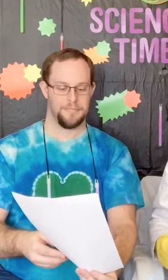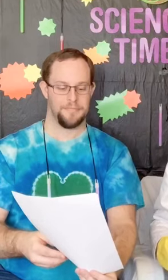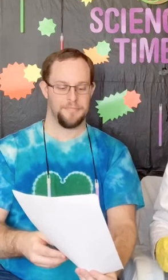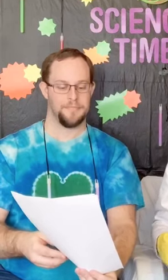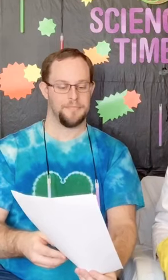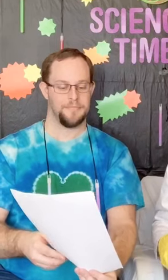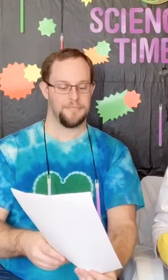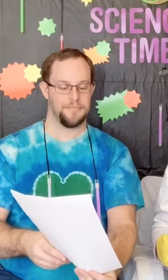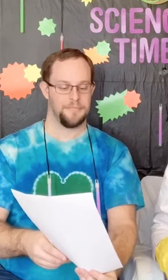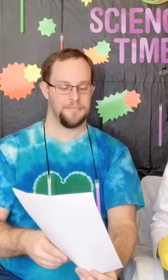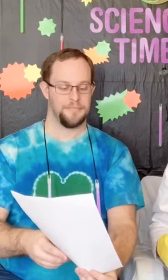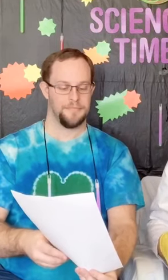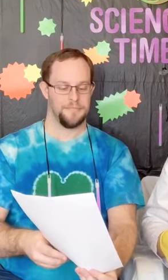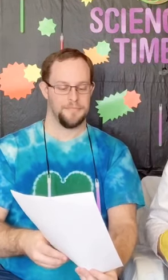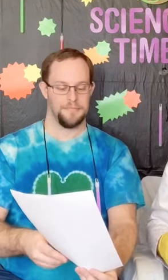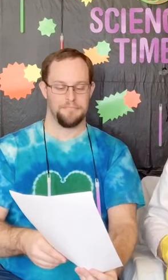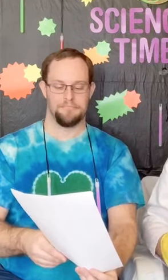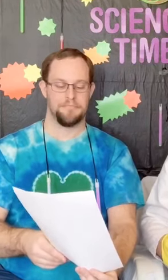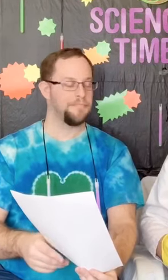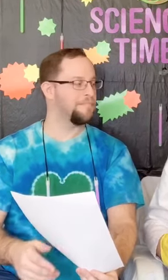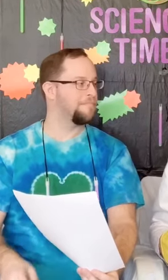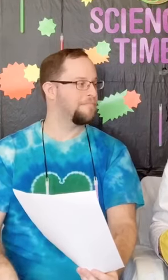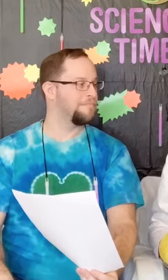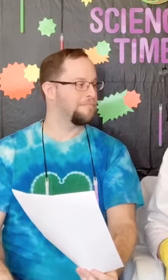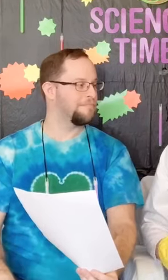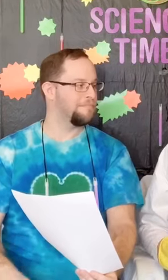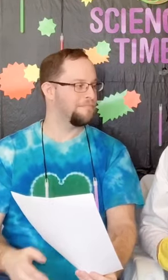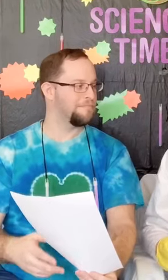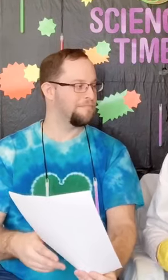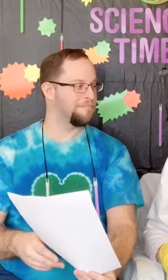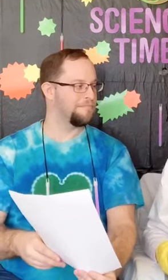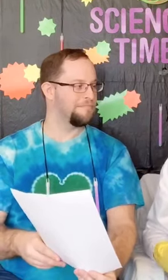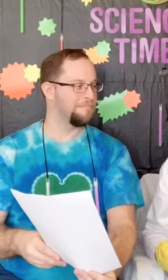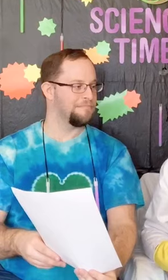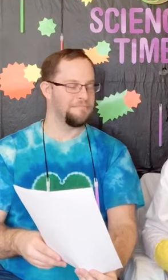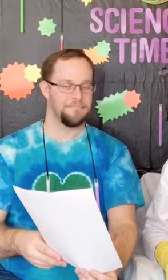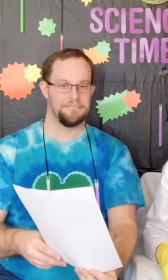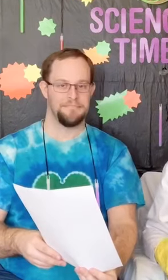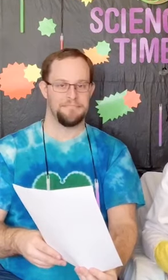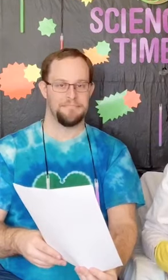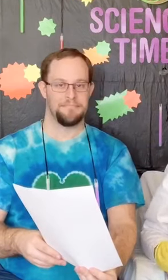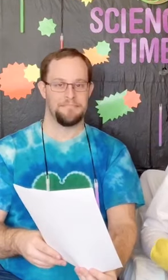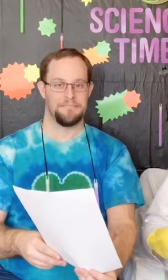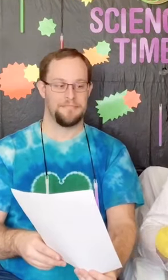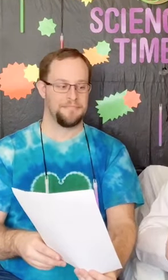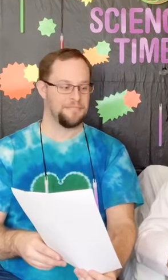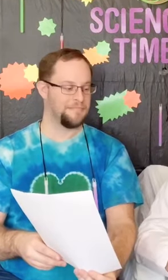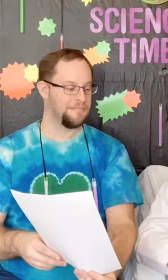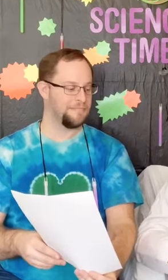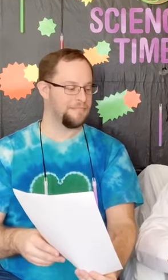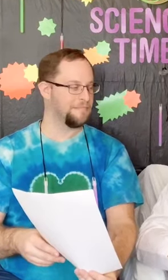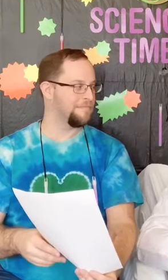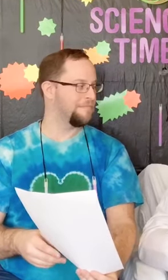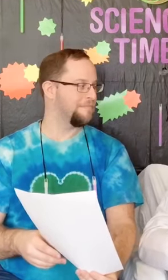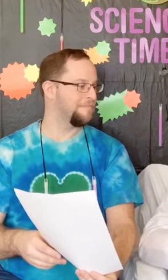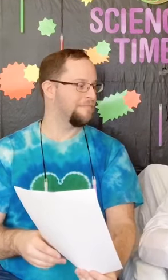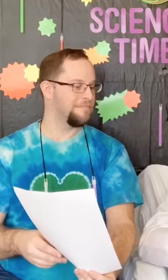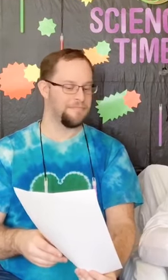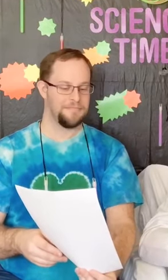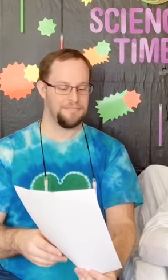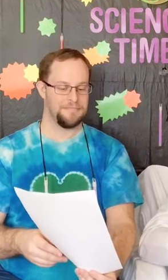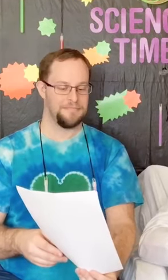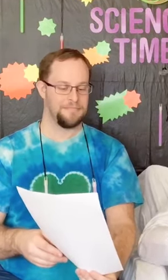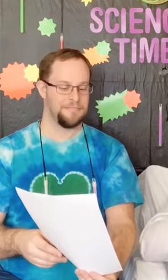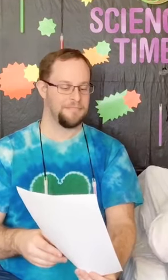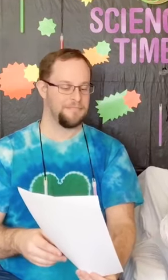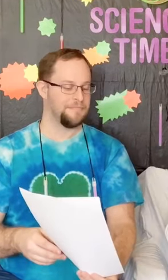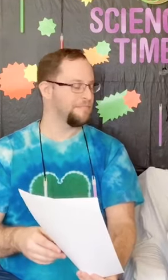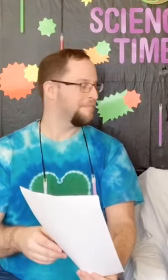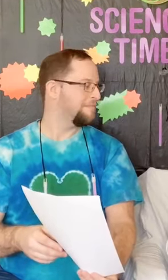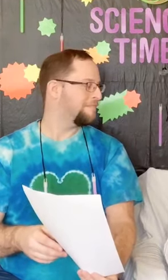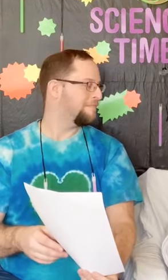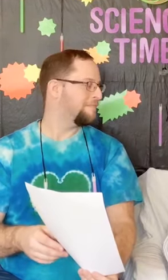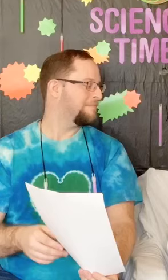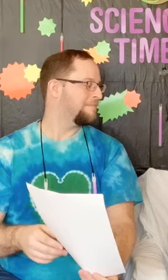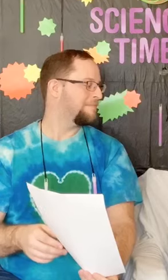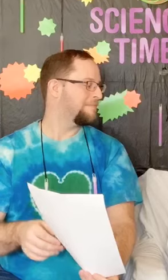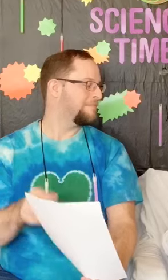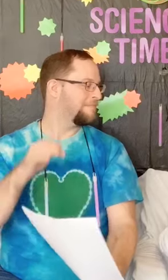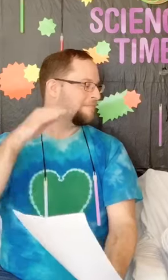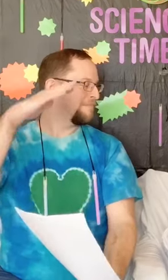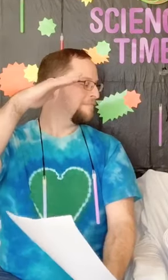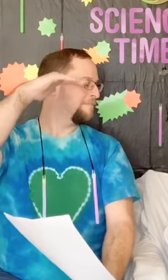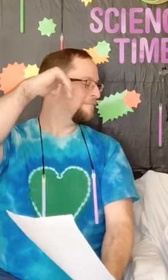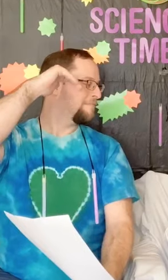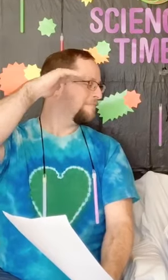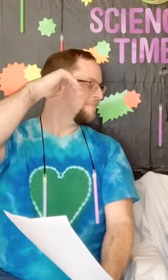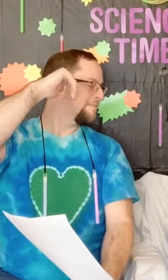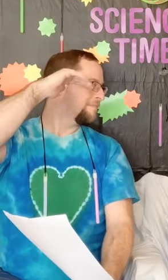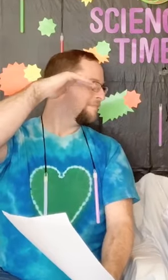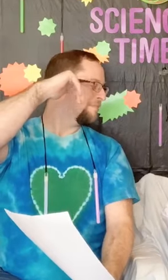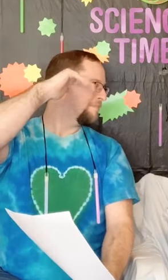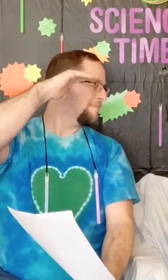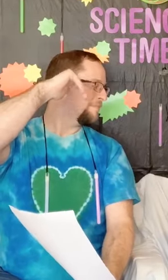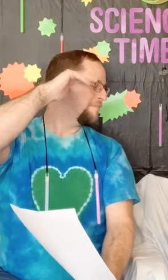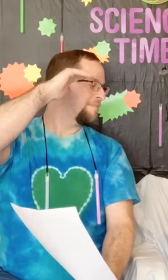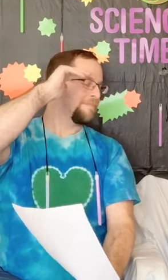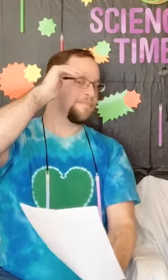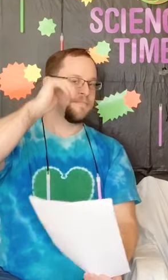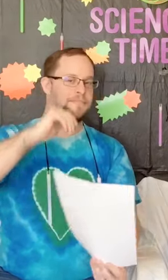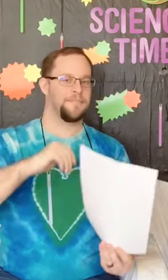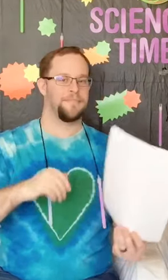She washed her hands! No! With hot water and soap! Oh no! The curse!